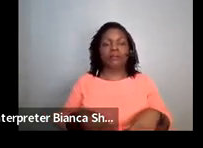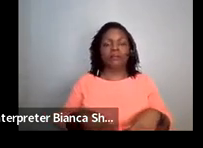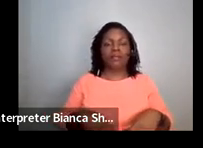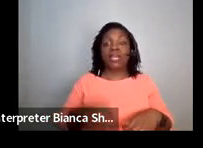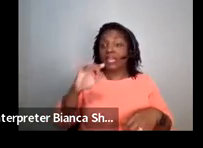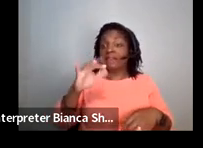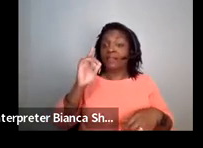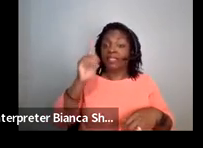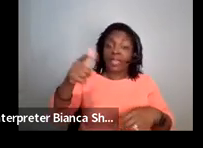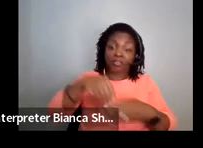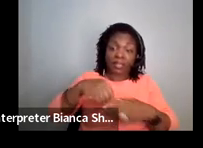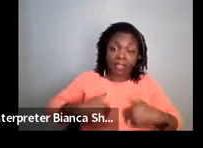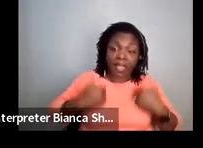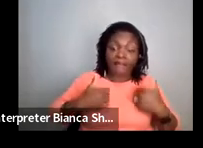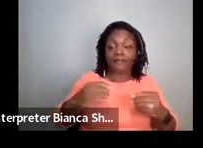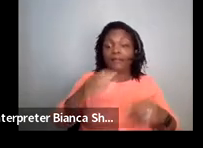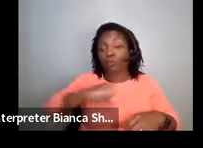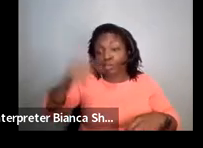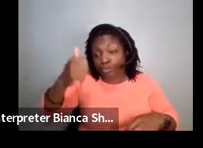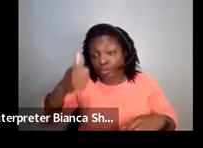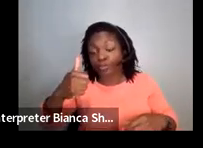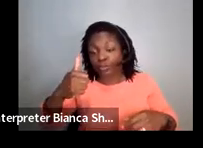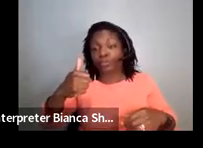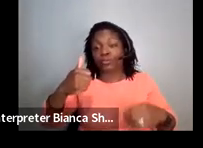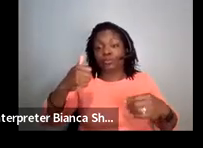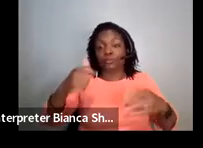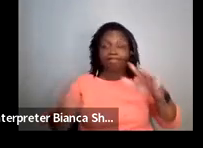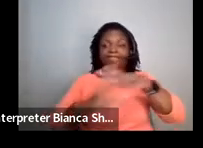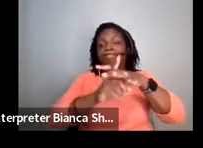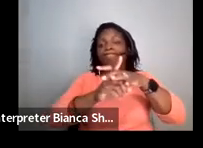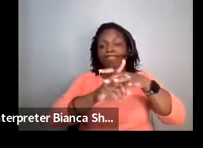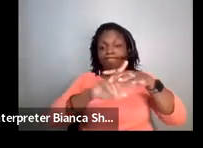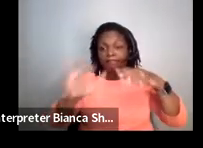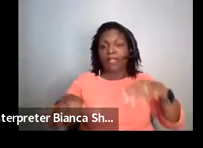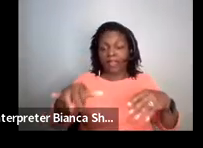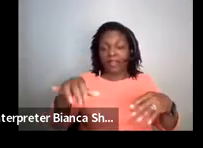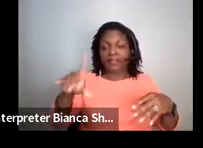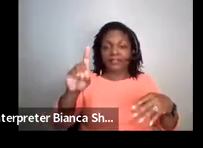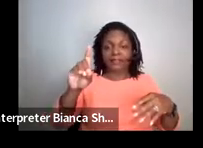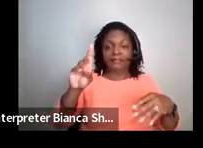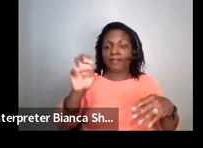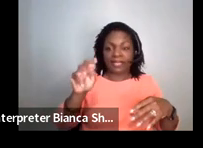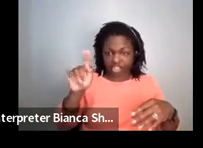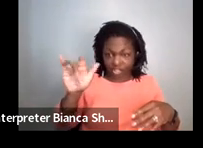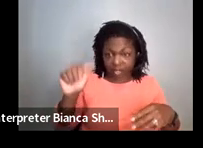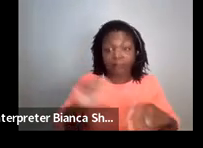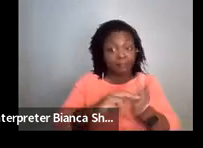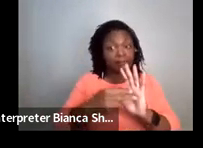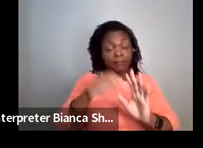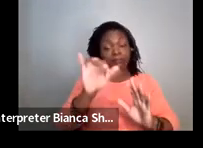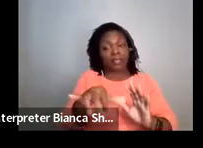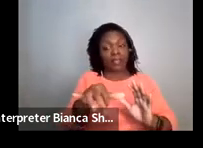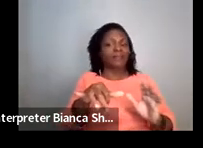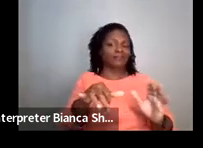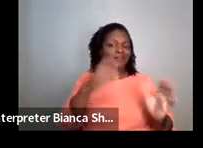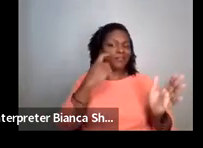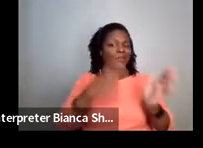All right. But there are other forms of Dementia that act a lot like Alzheimer's, but yet are different.